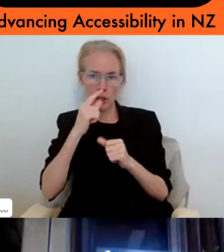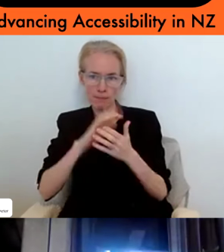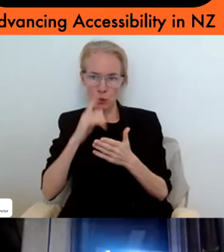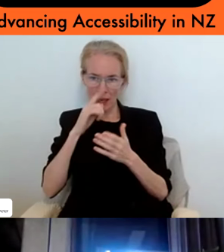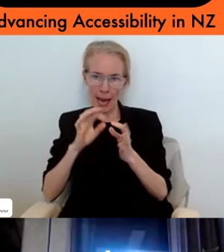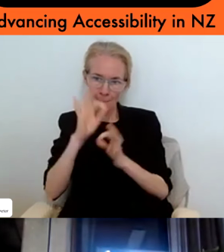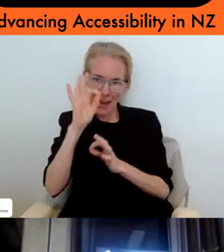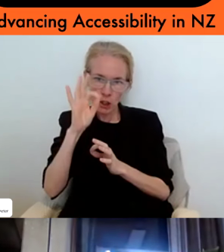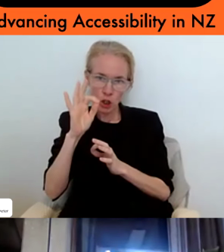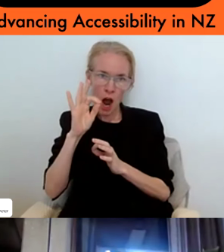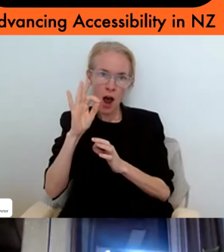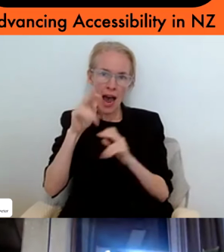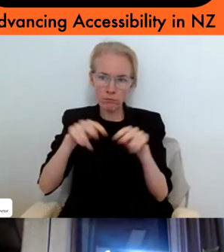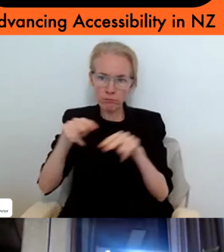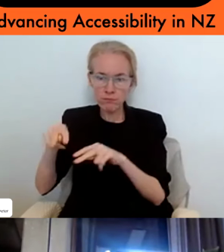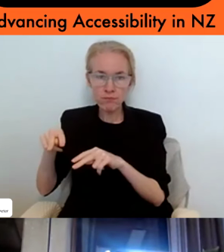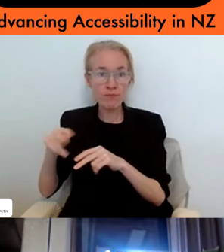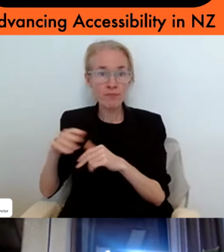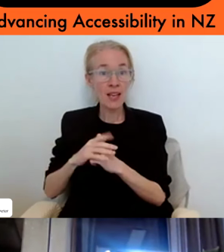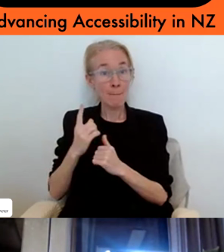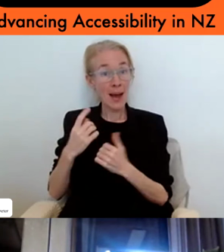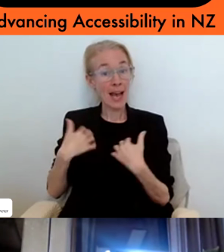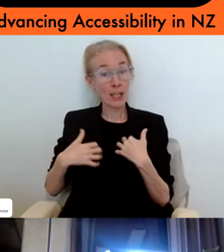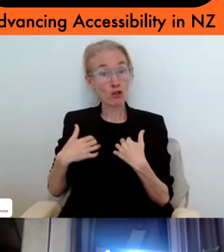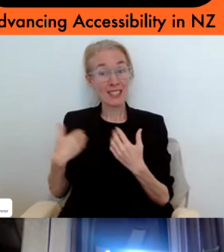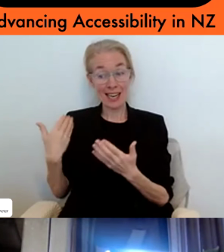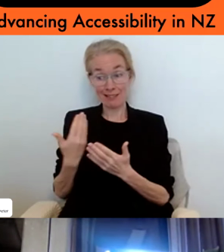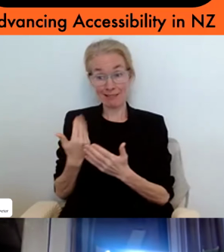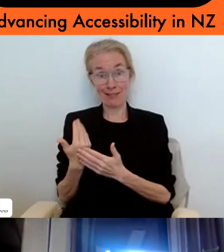language has actually changed over the last few years to accessible